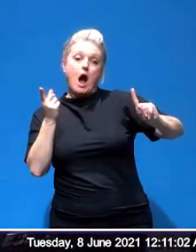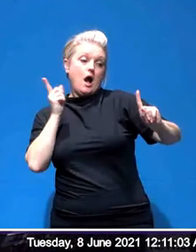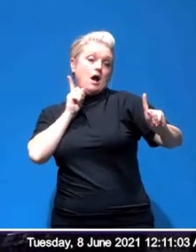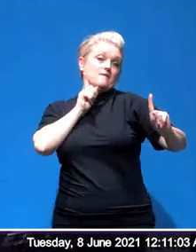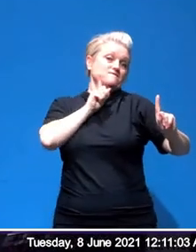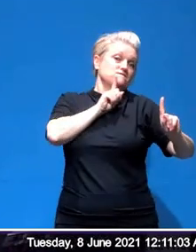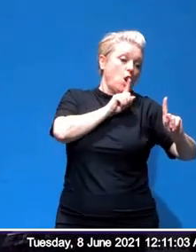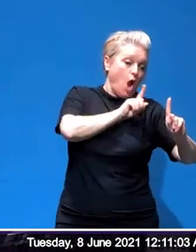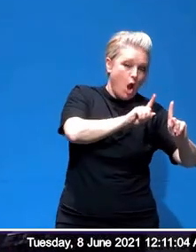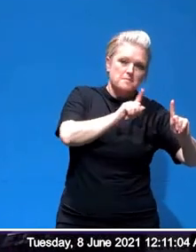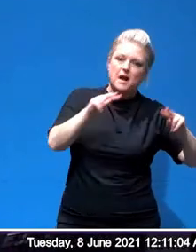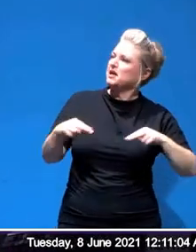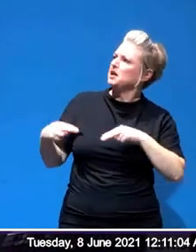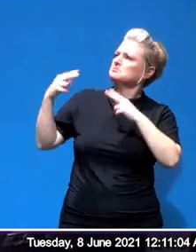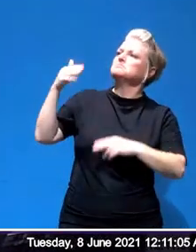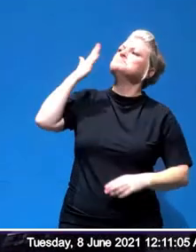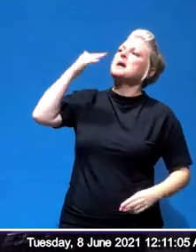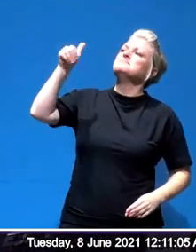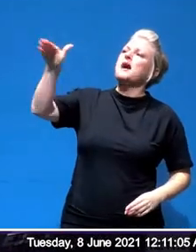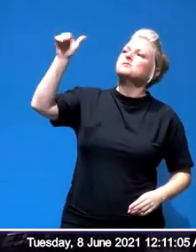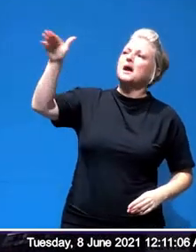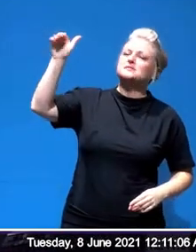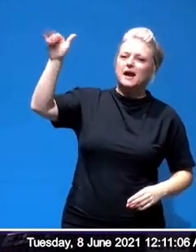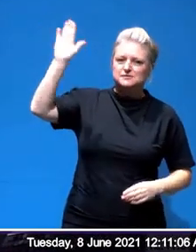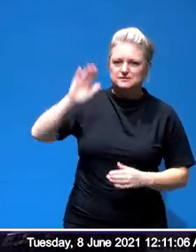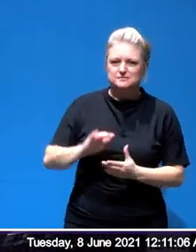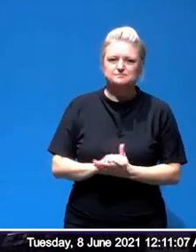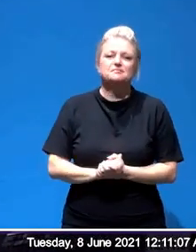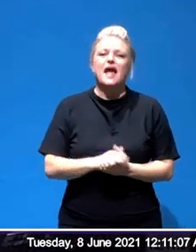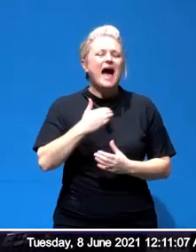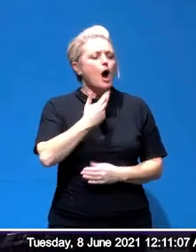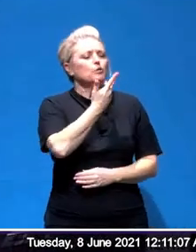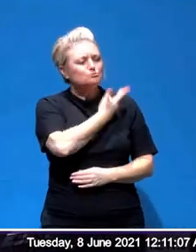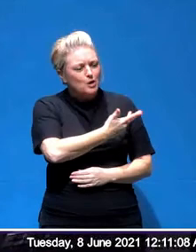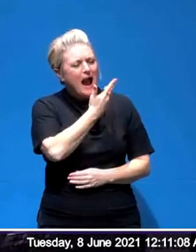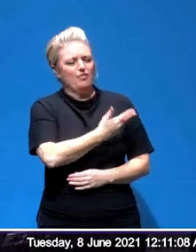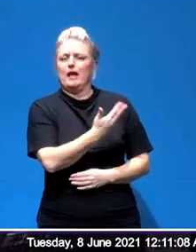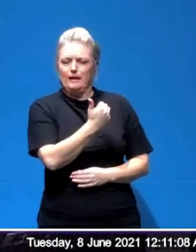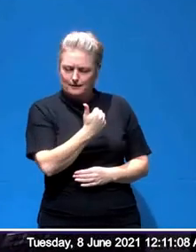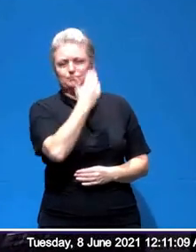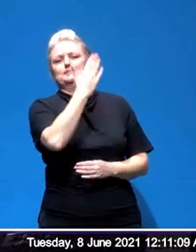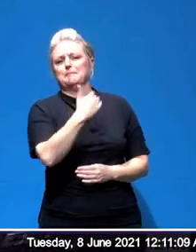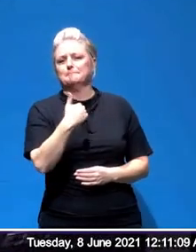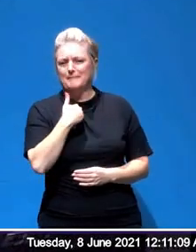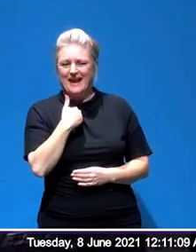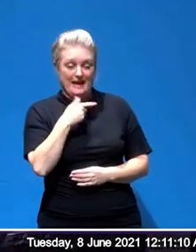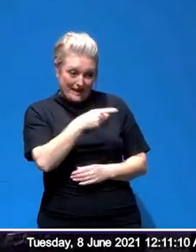turned around and he looked at me and he said, "Mum stay out." I was so proud of him, that he can make a decision